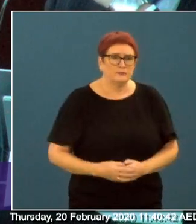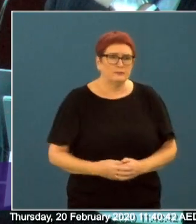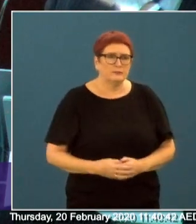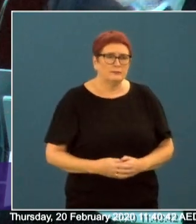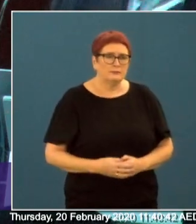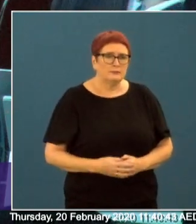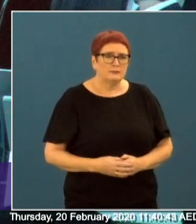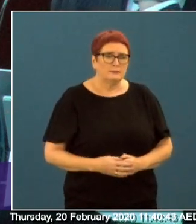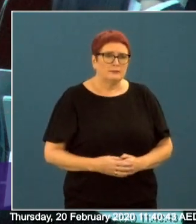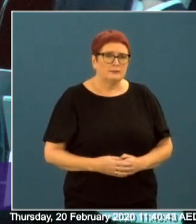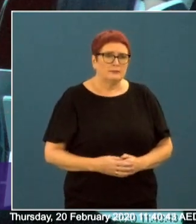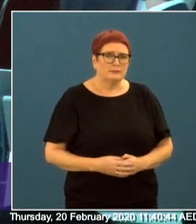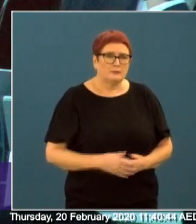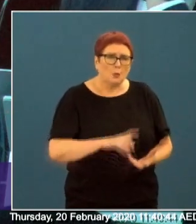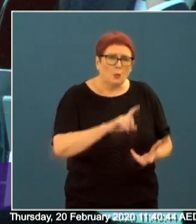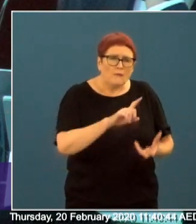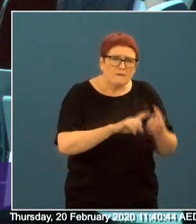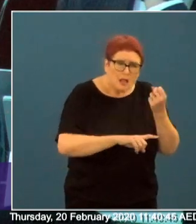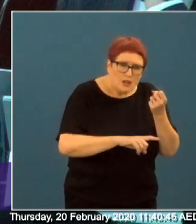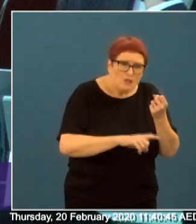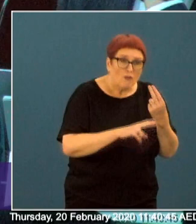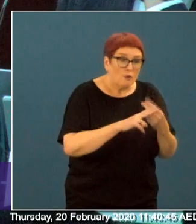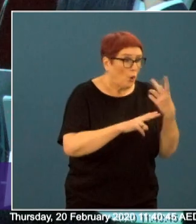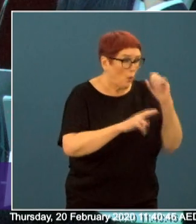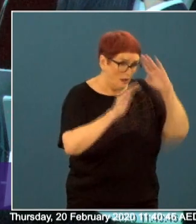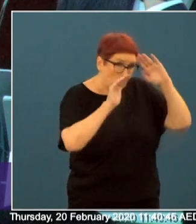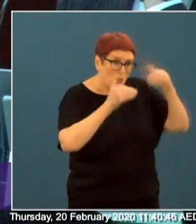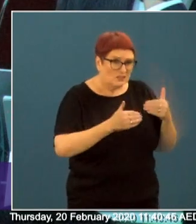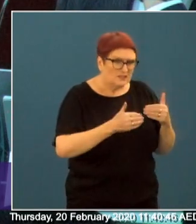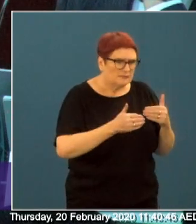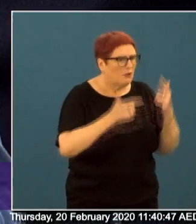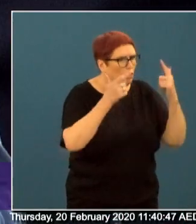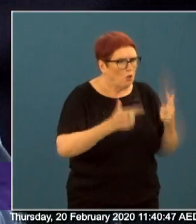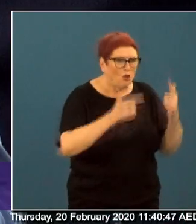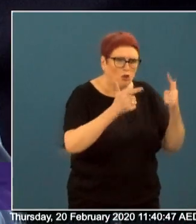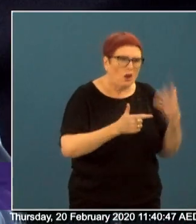an over-representation of comorbidity conditions in that cohort? That's correct.